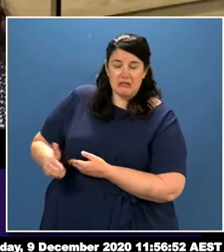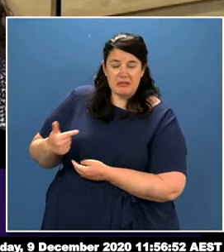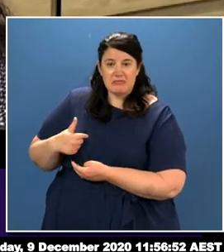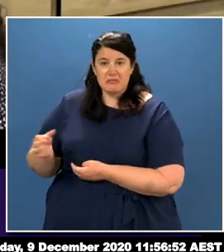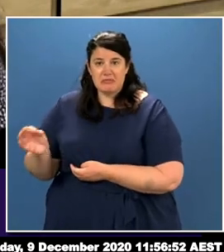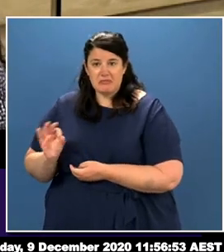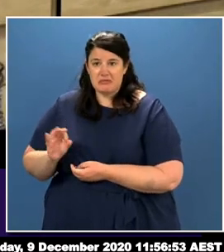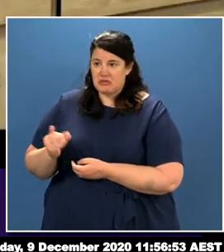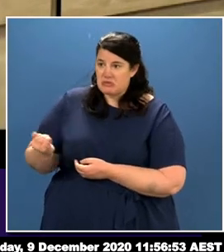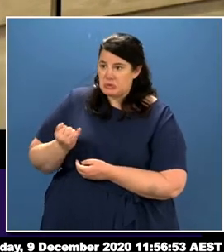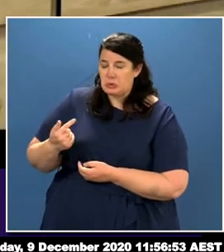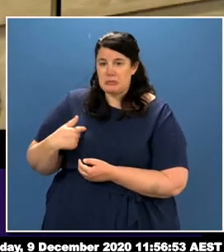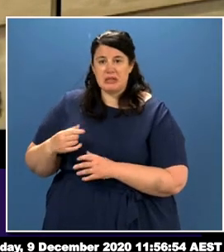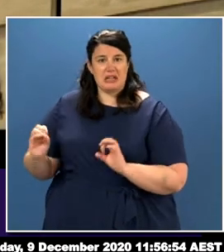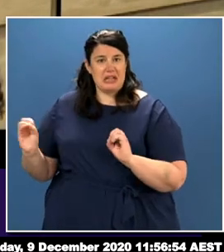with my disability.